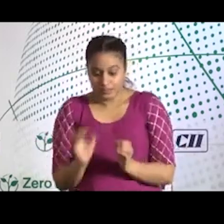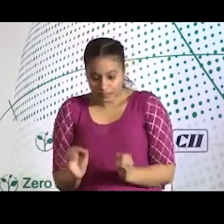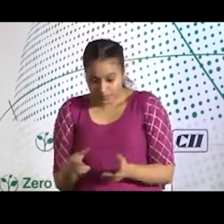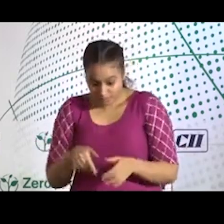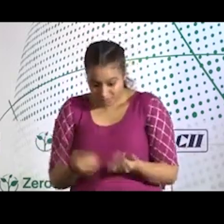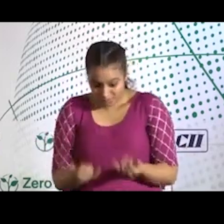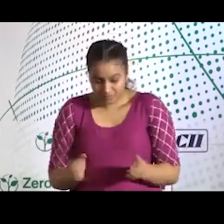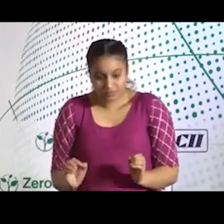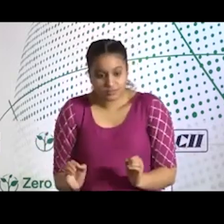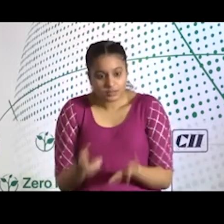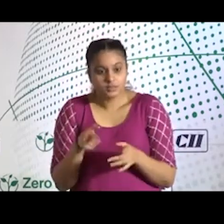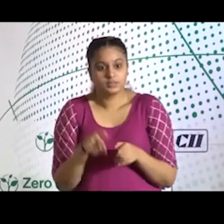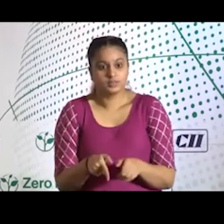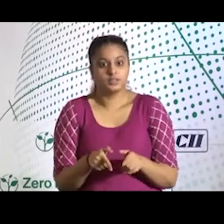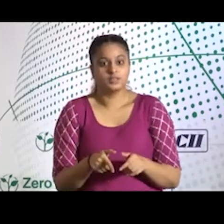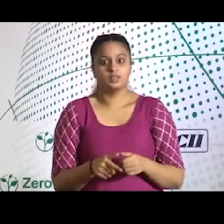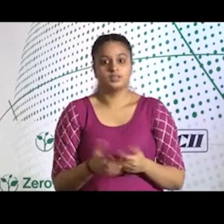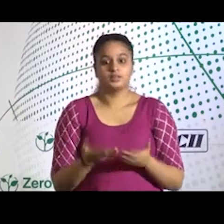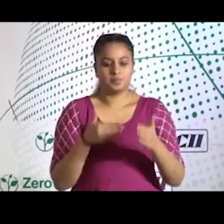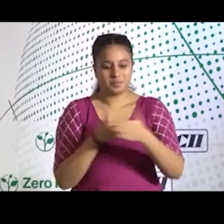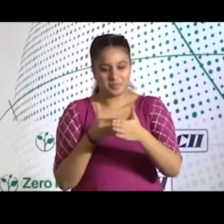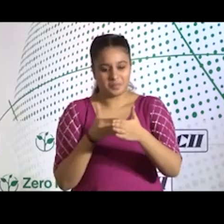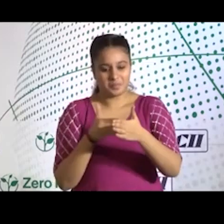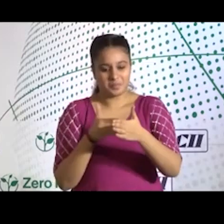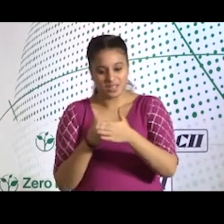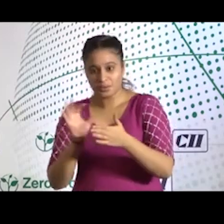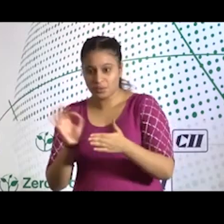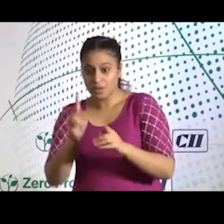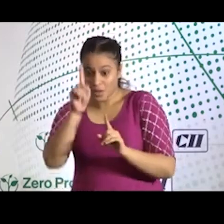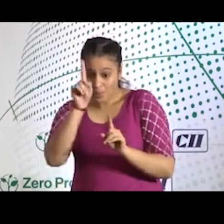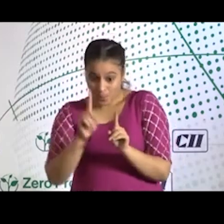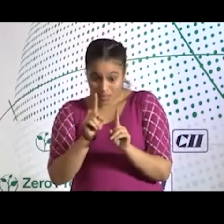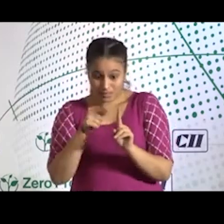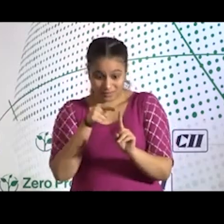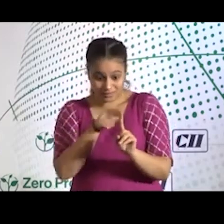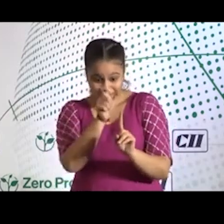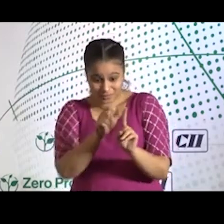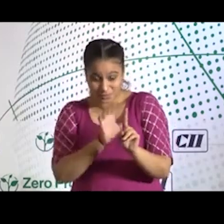when they are not just talking about barriers from one particular aspect, but they are talking